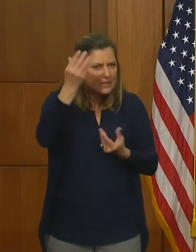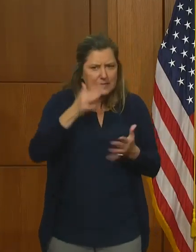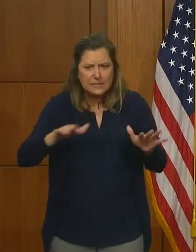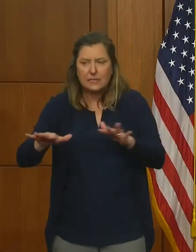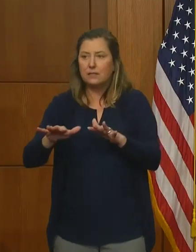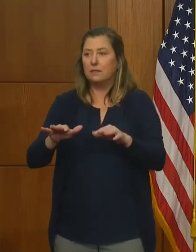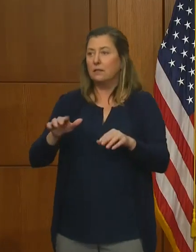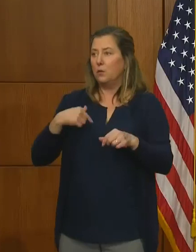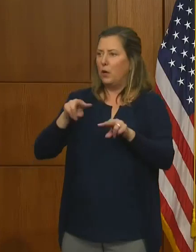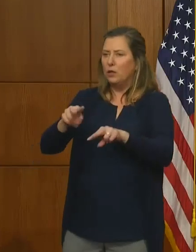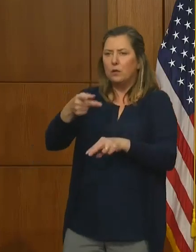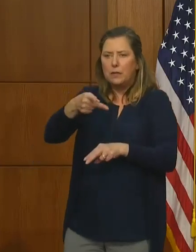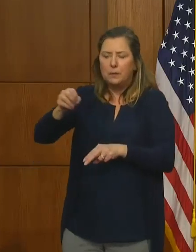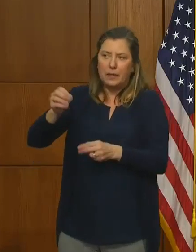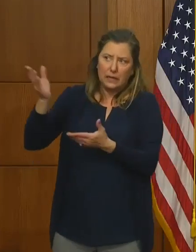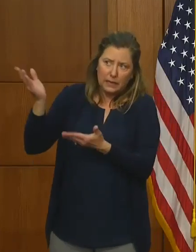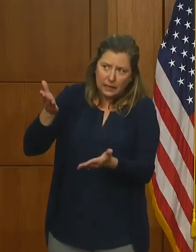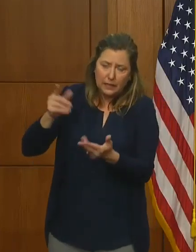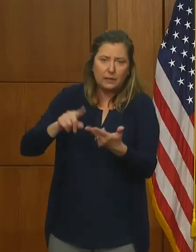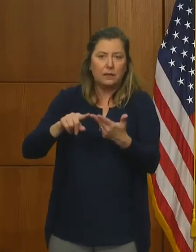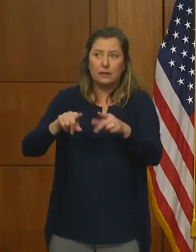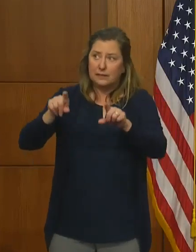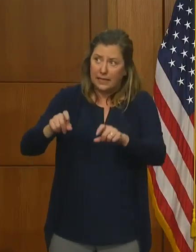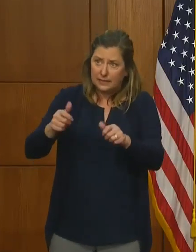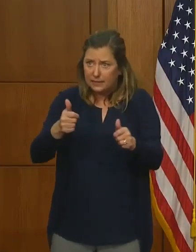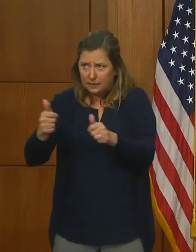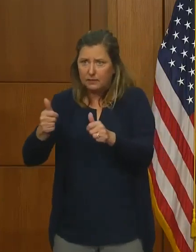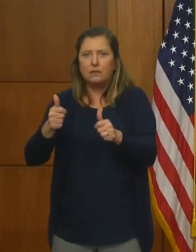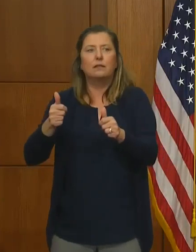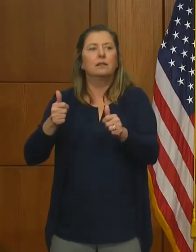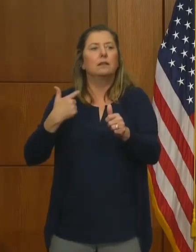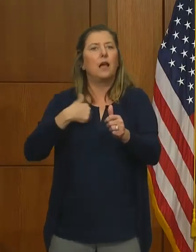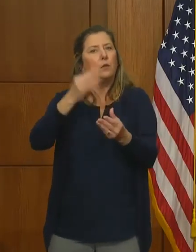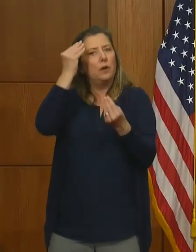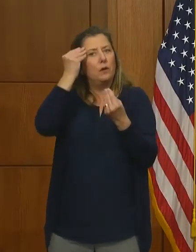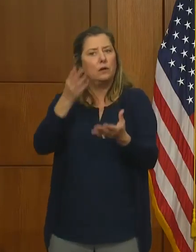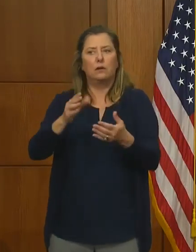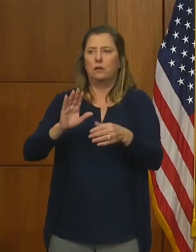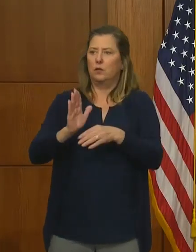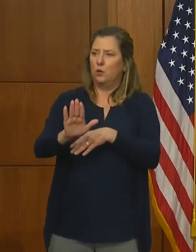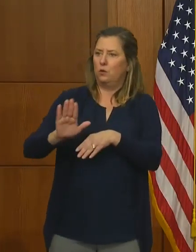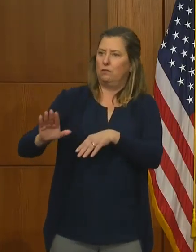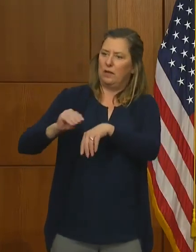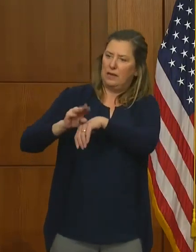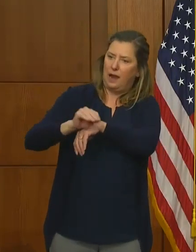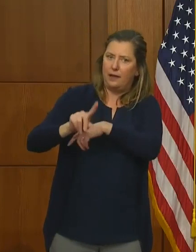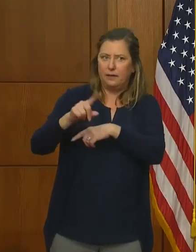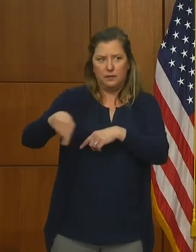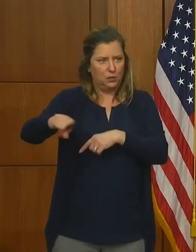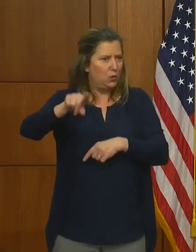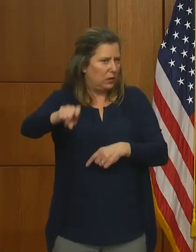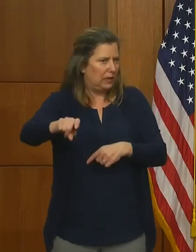CONTINUE TO. ASSESS THE YEAH I CONTINUE TO LOOK OUR SUPPLY PPE